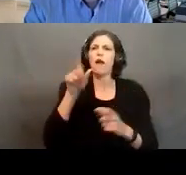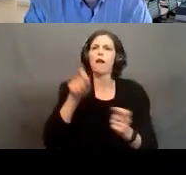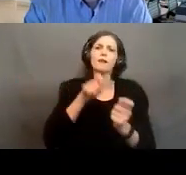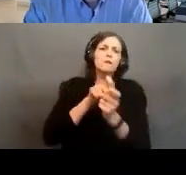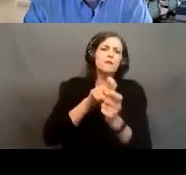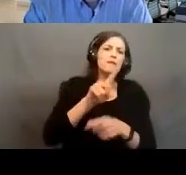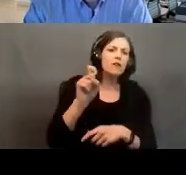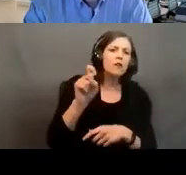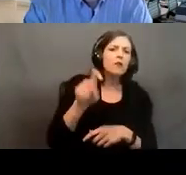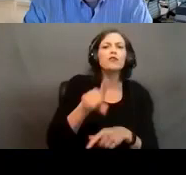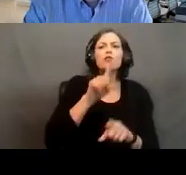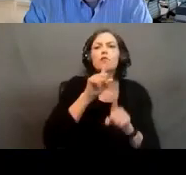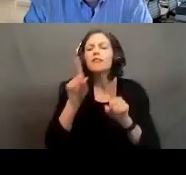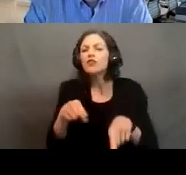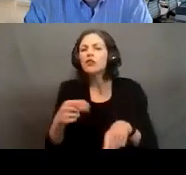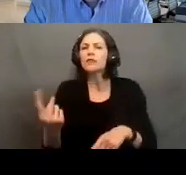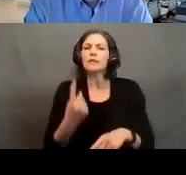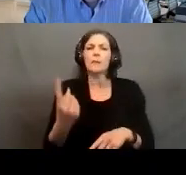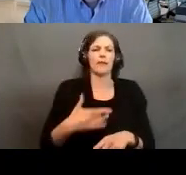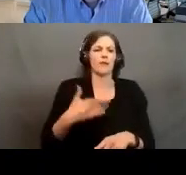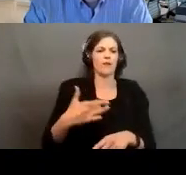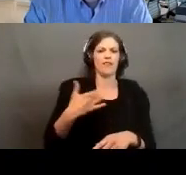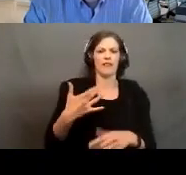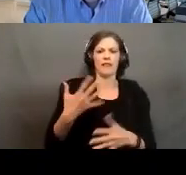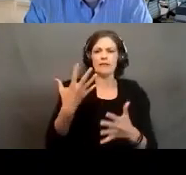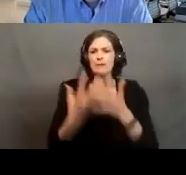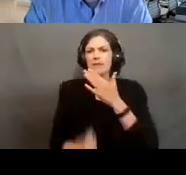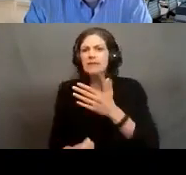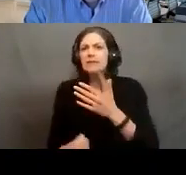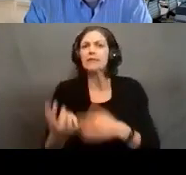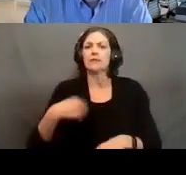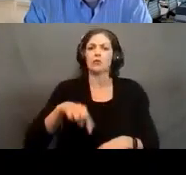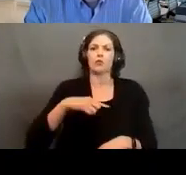but something you feel is missing that we should 12:11:08 be addressing in that session,